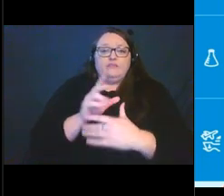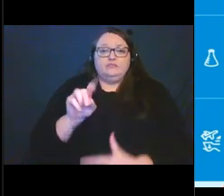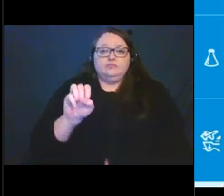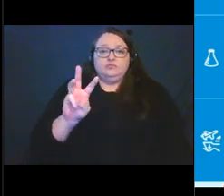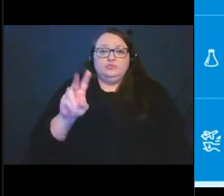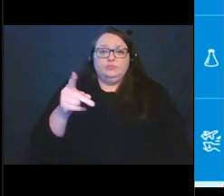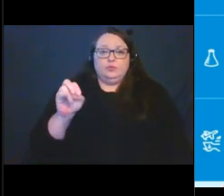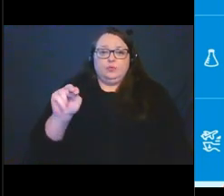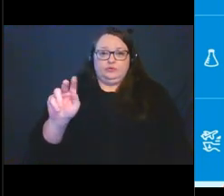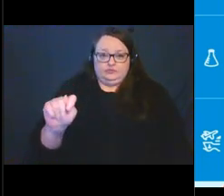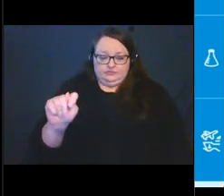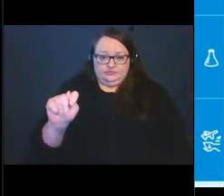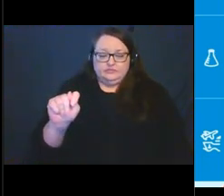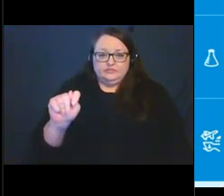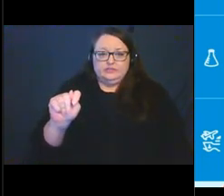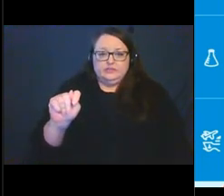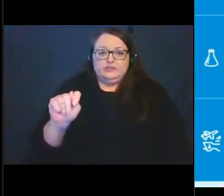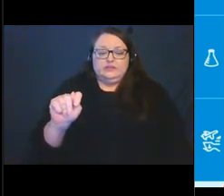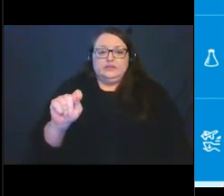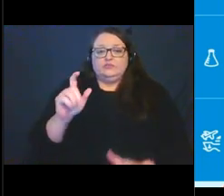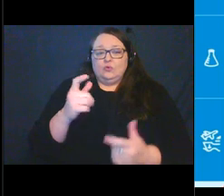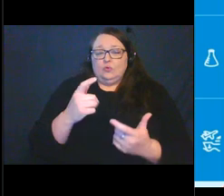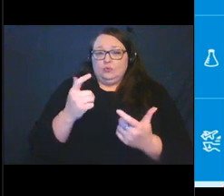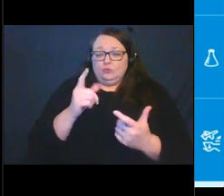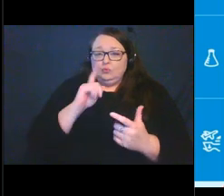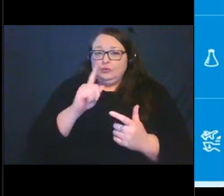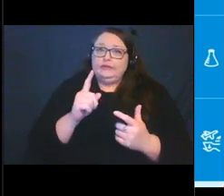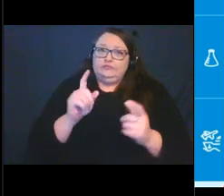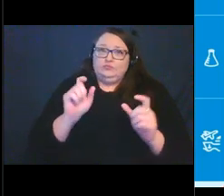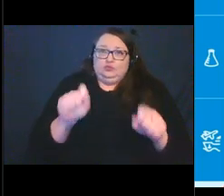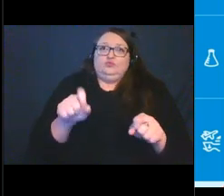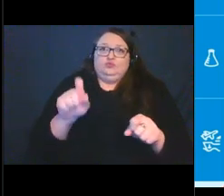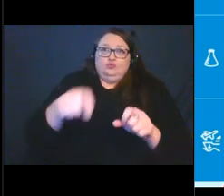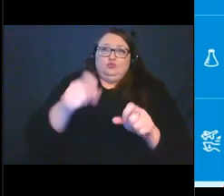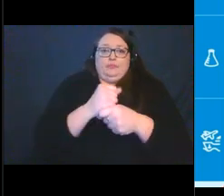compelling evidence to support making different moisture adjustments within the HeatRisk algorithm